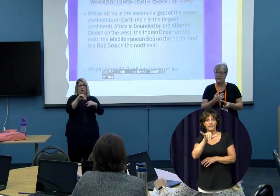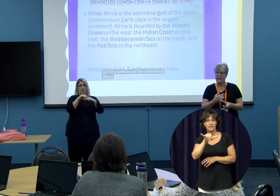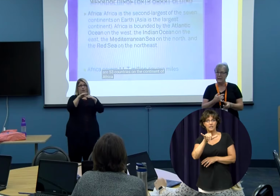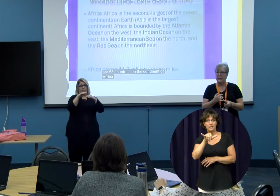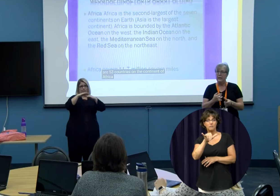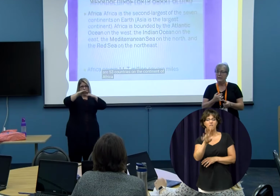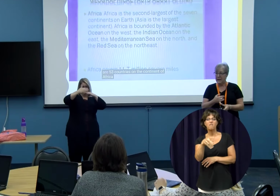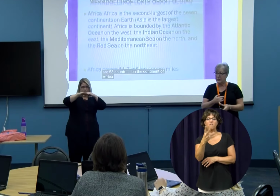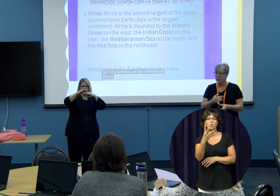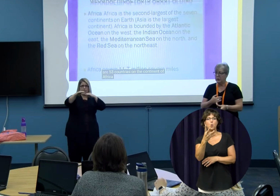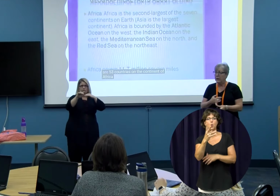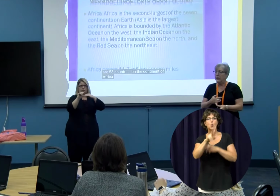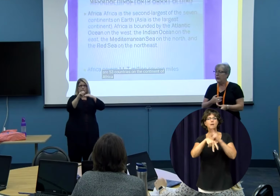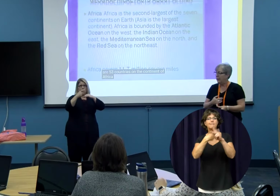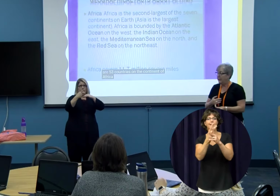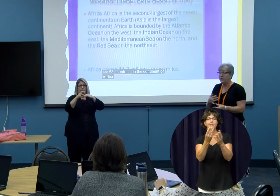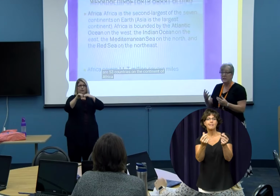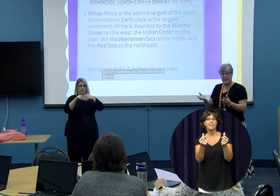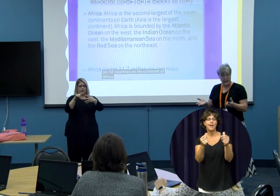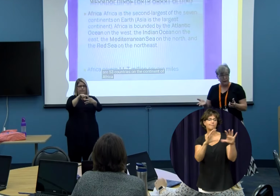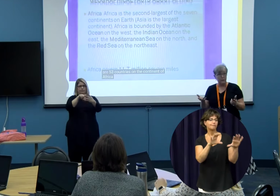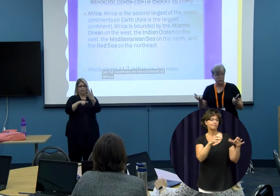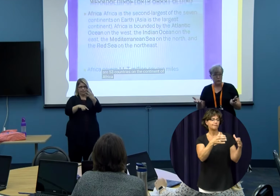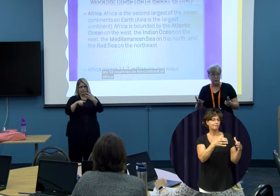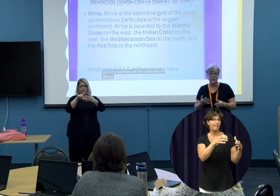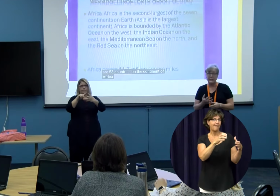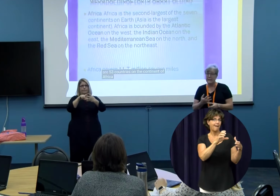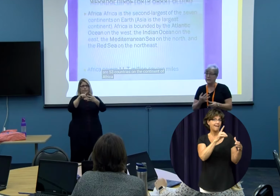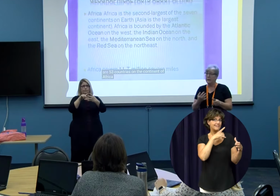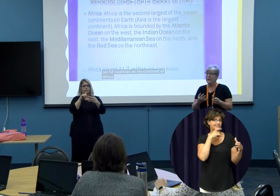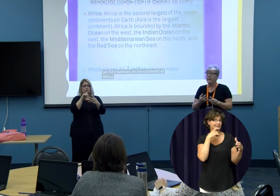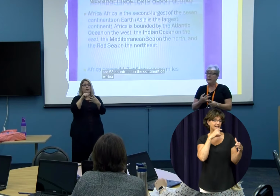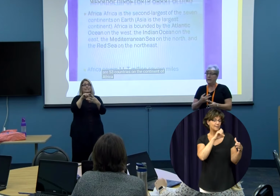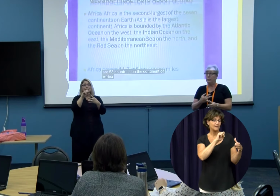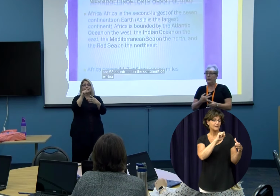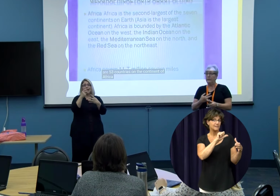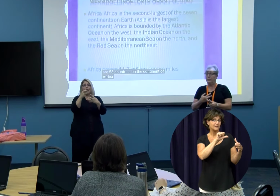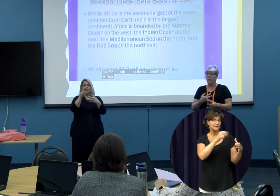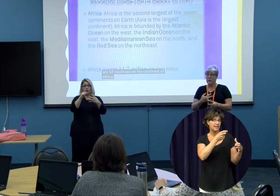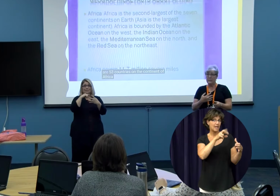the desert, there's the Sahara, the world's largest desert, the rain forest,